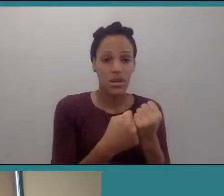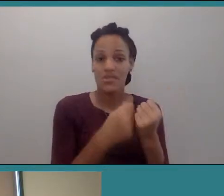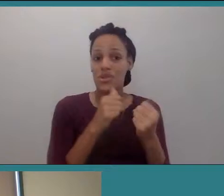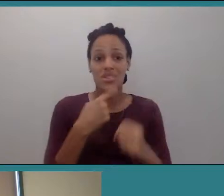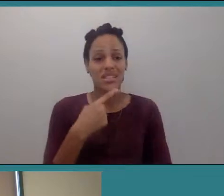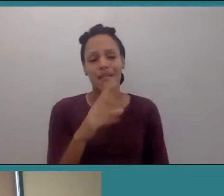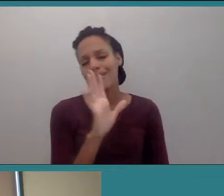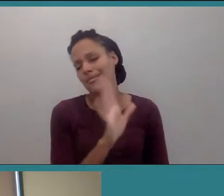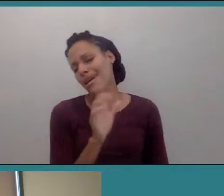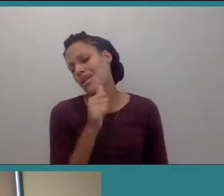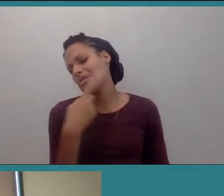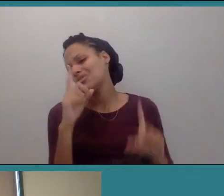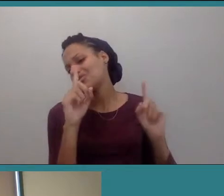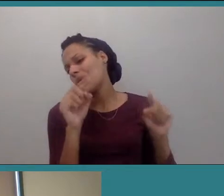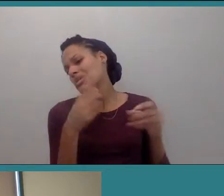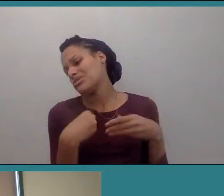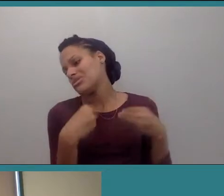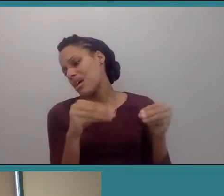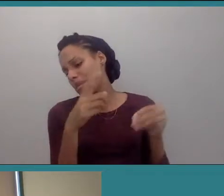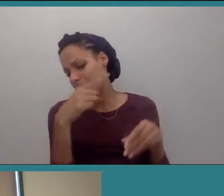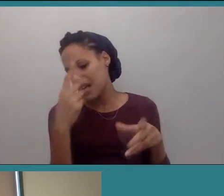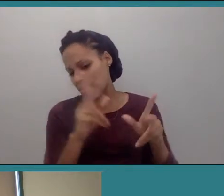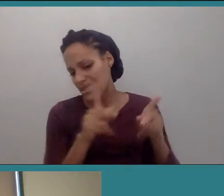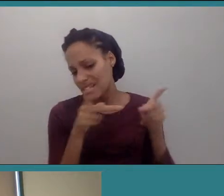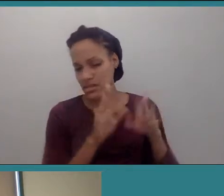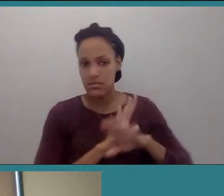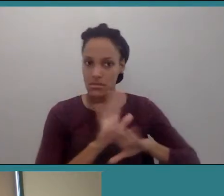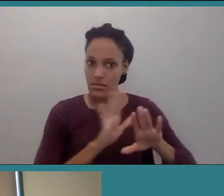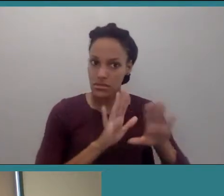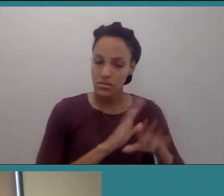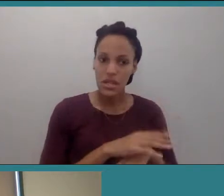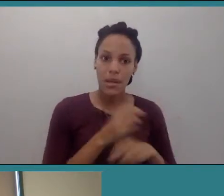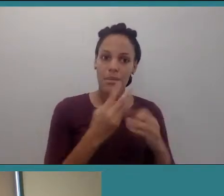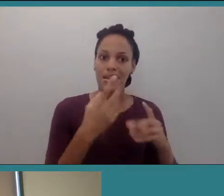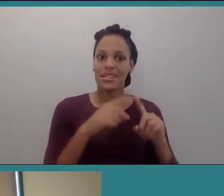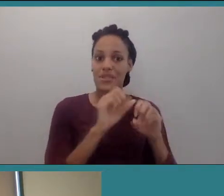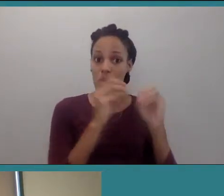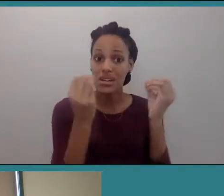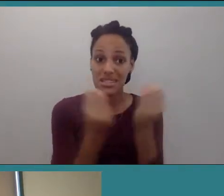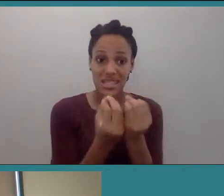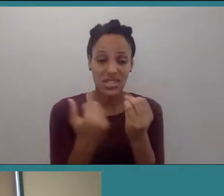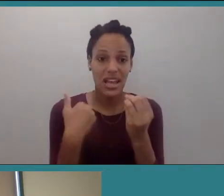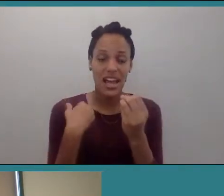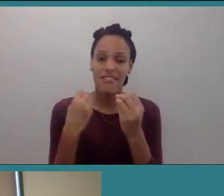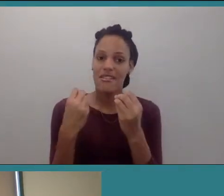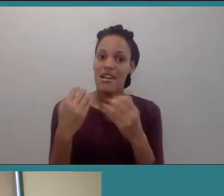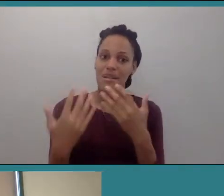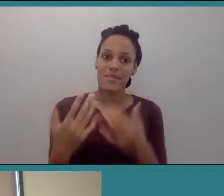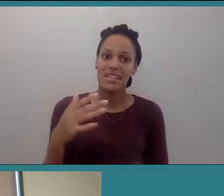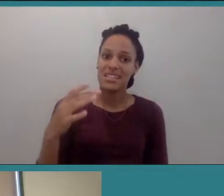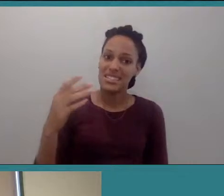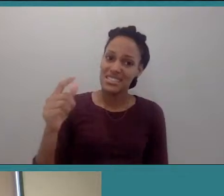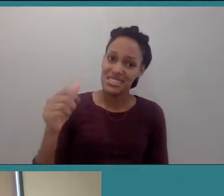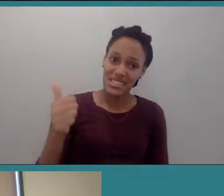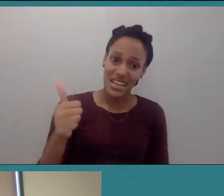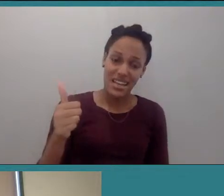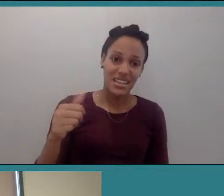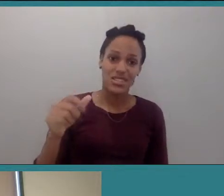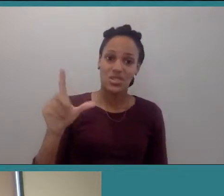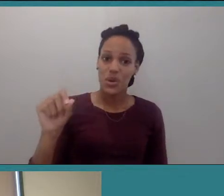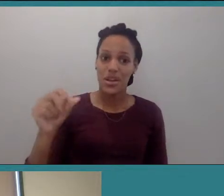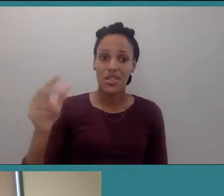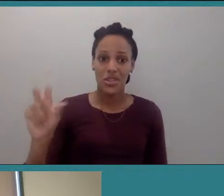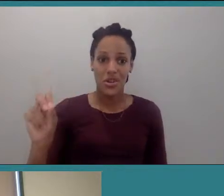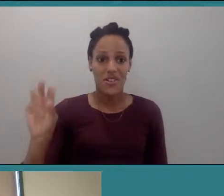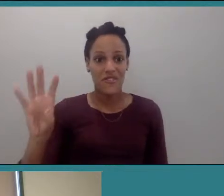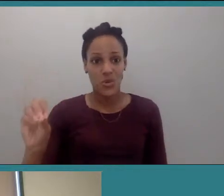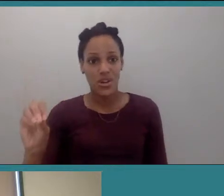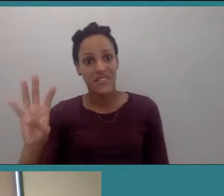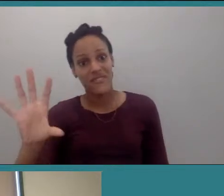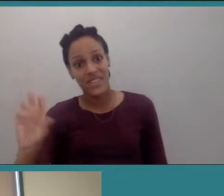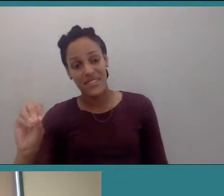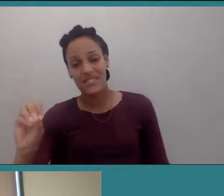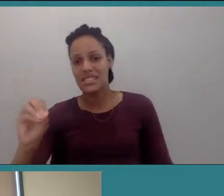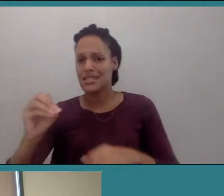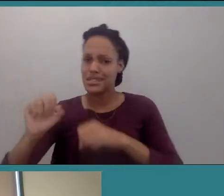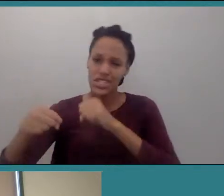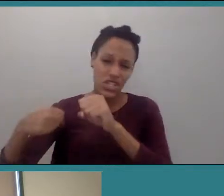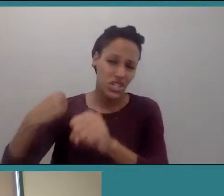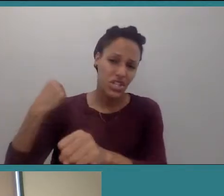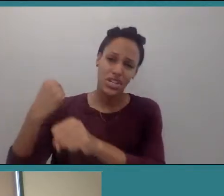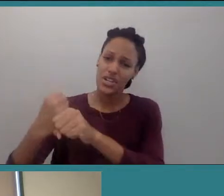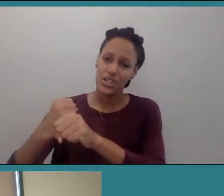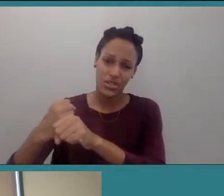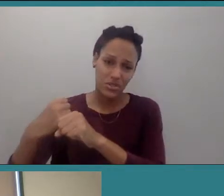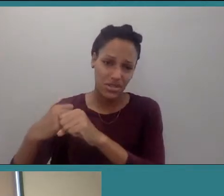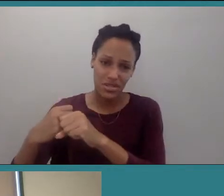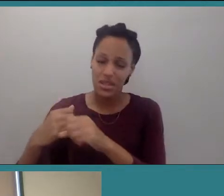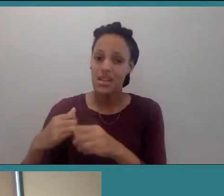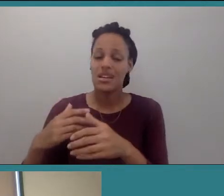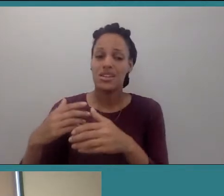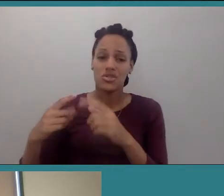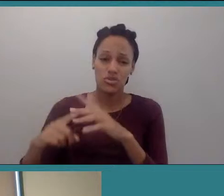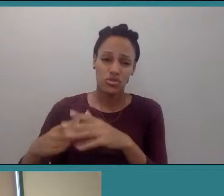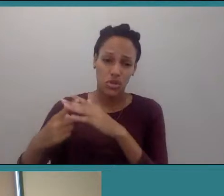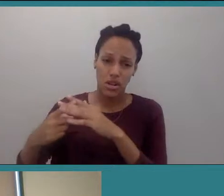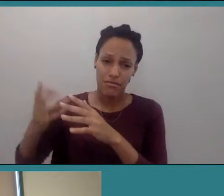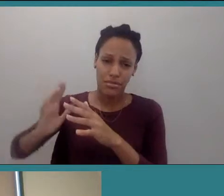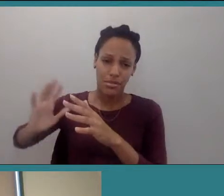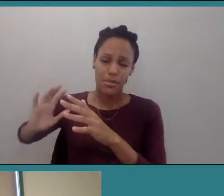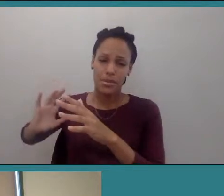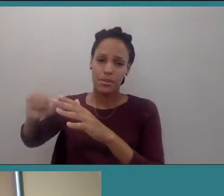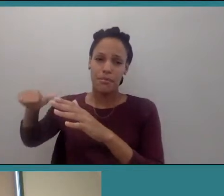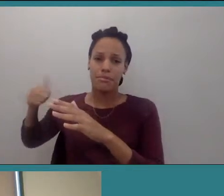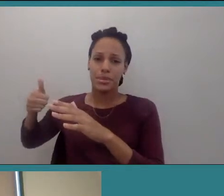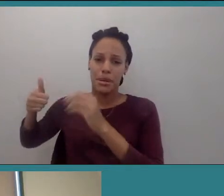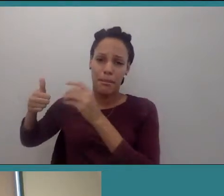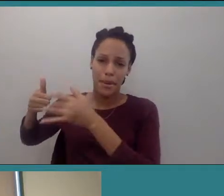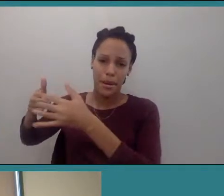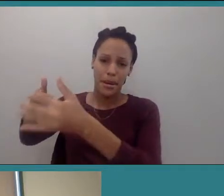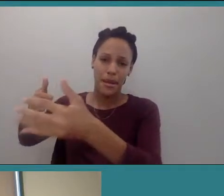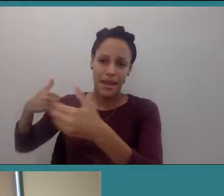you are trying to support a Black publisher. If another publisher comes to